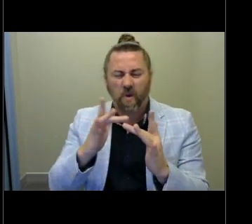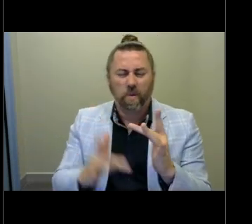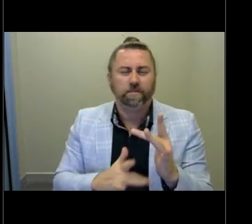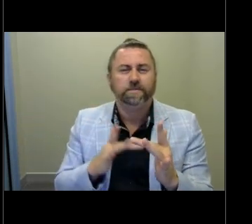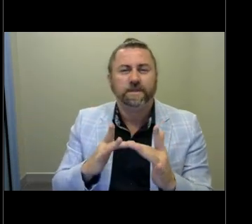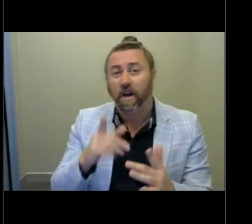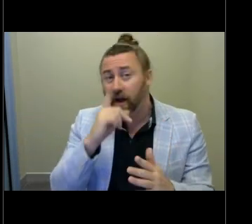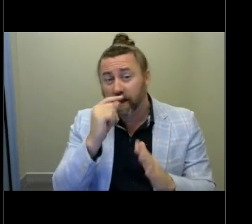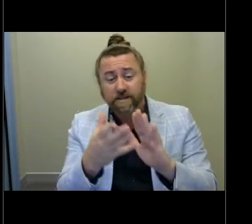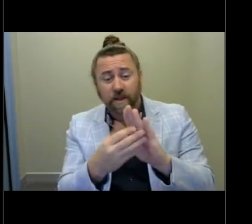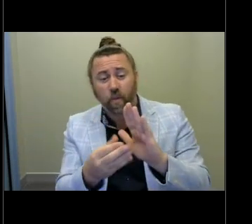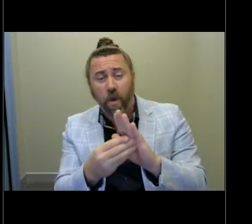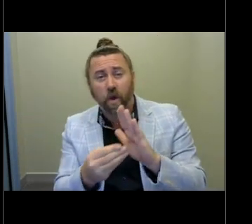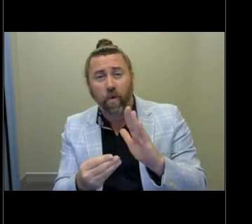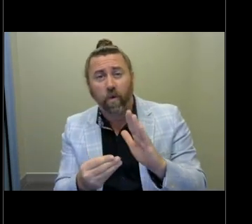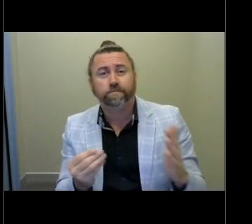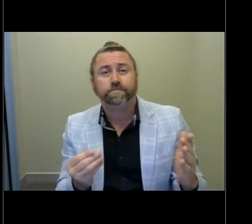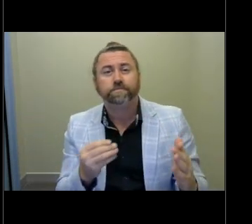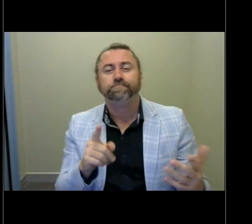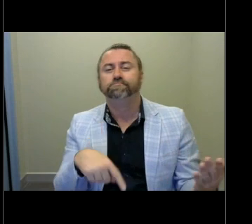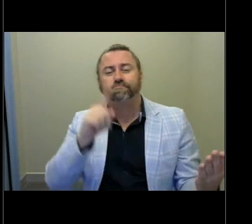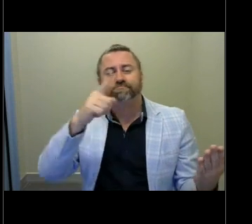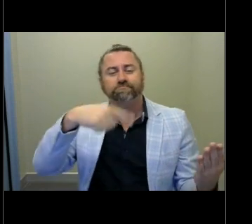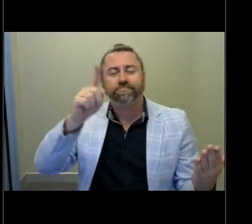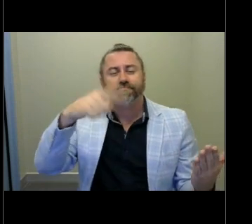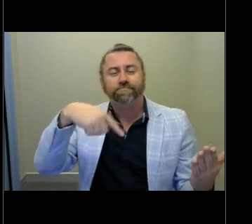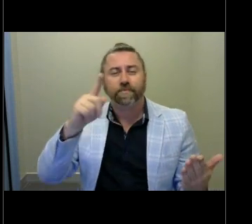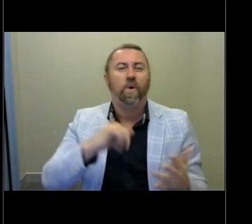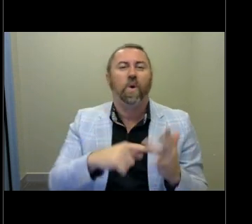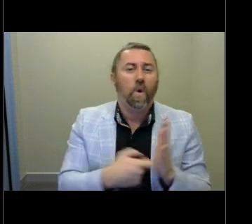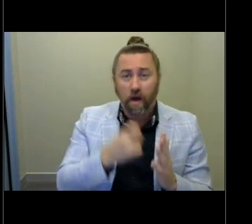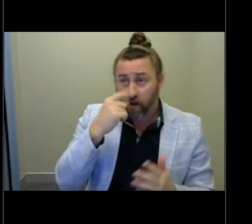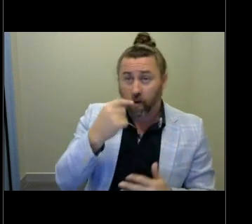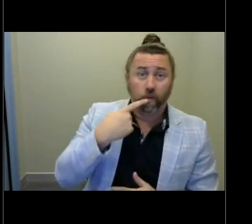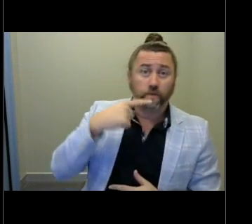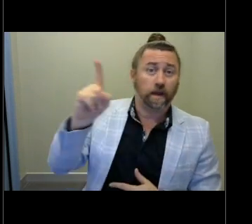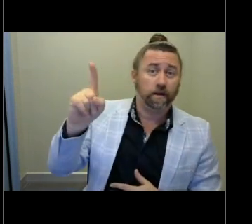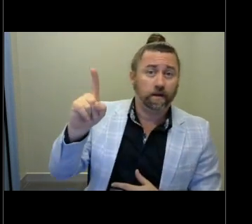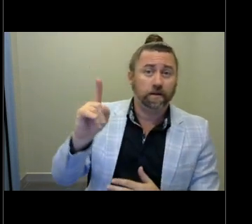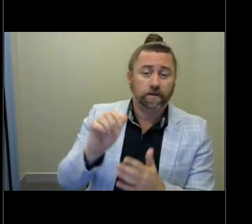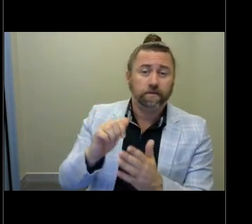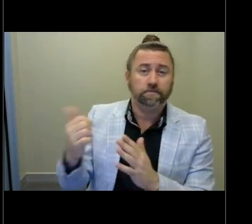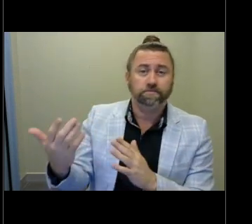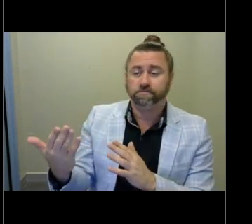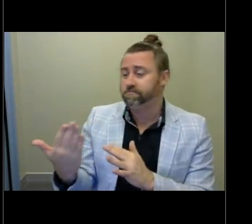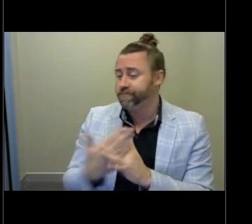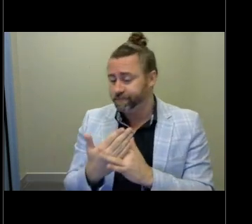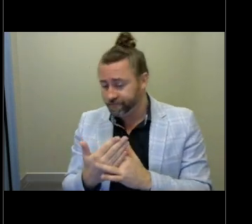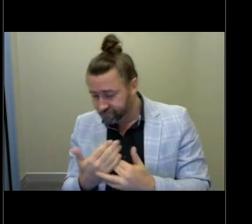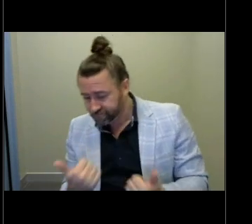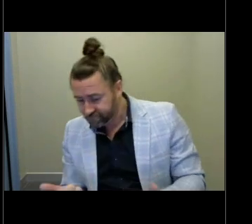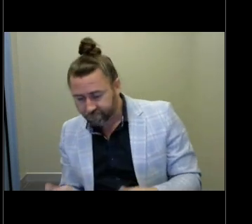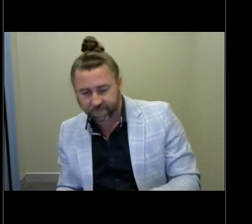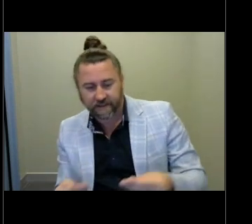as an electronic version but also you can order any of the resources to give to clients. And that's all free. Yeah.